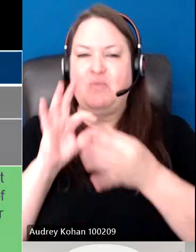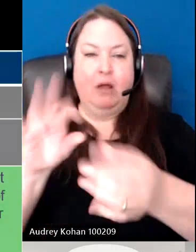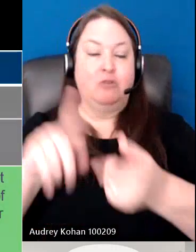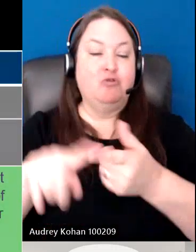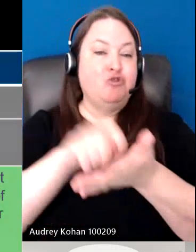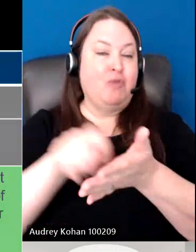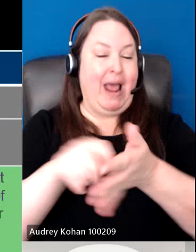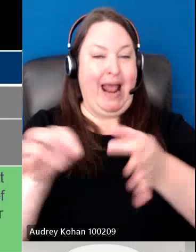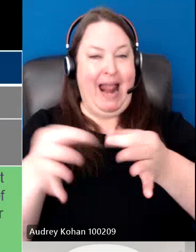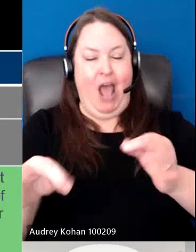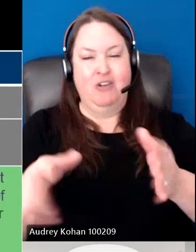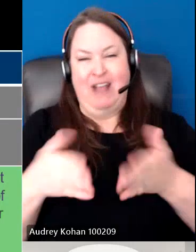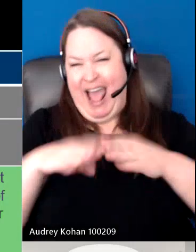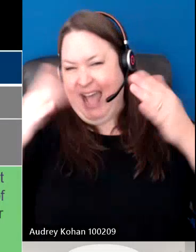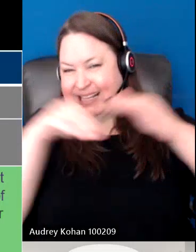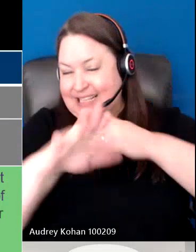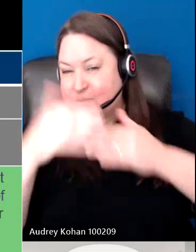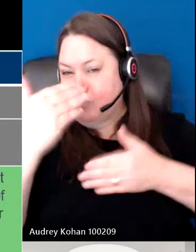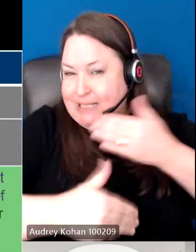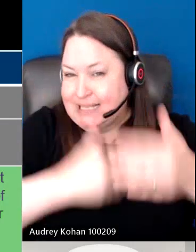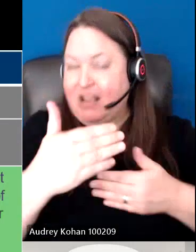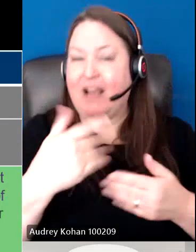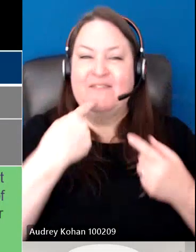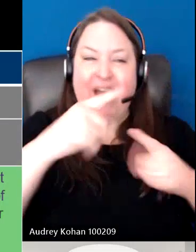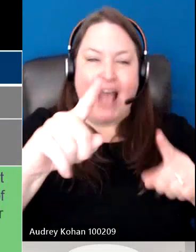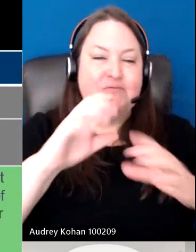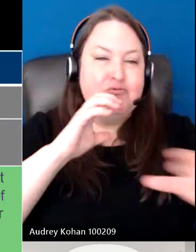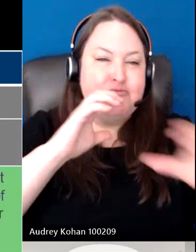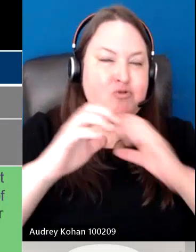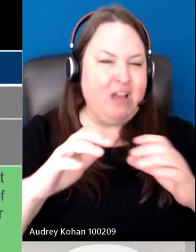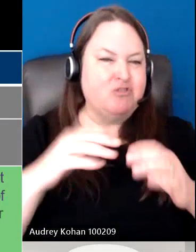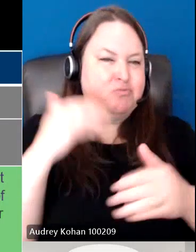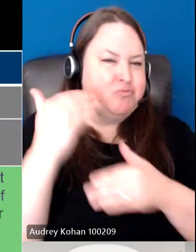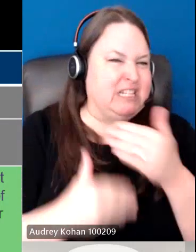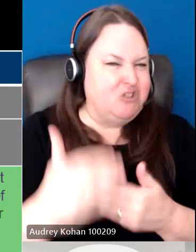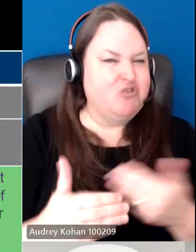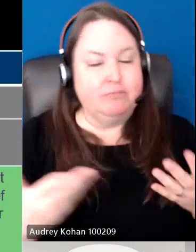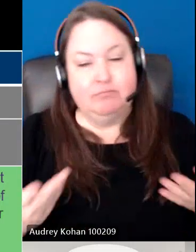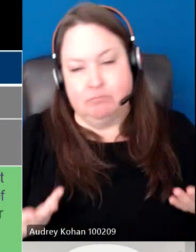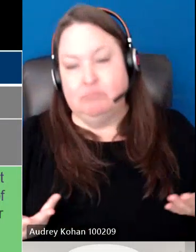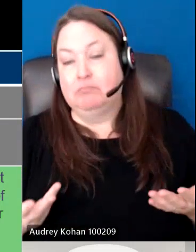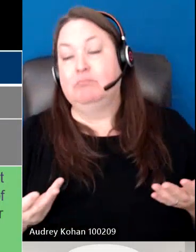access procedures and effective communication procedures and so with that we can go to the next